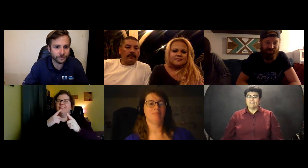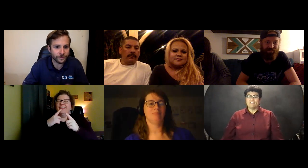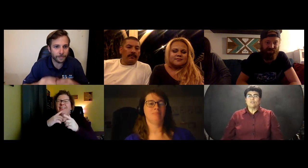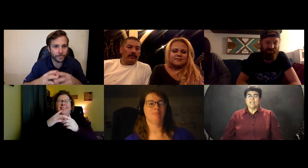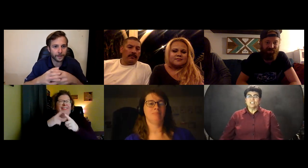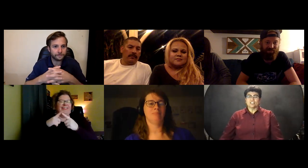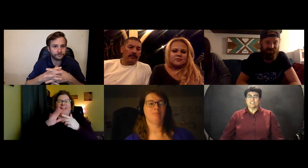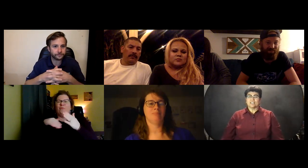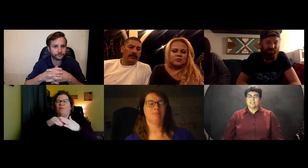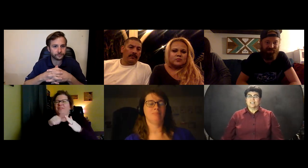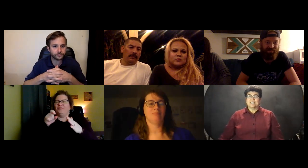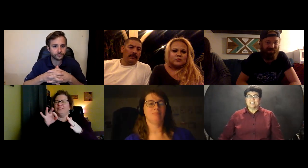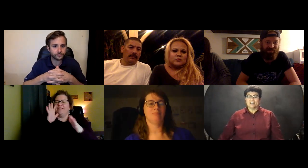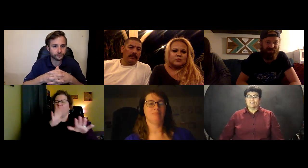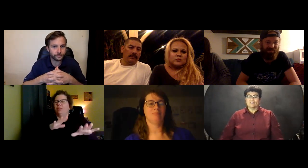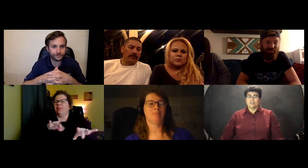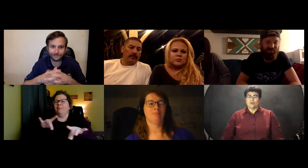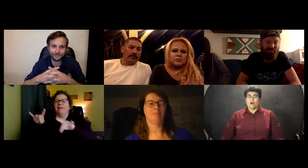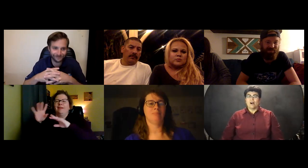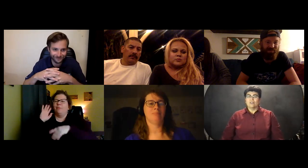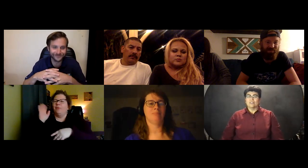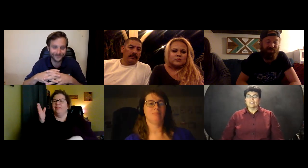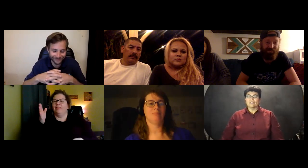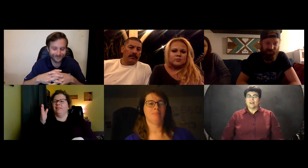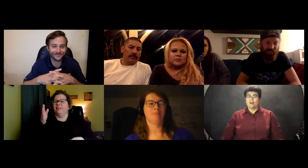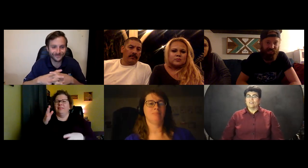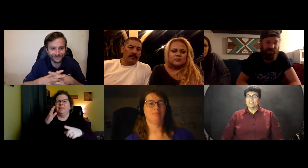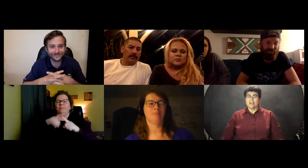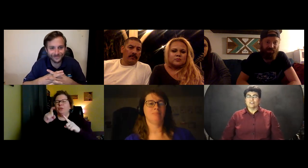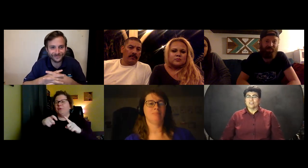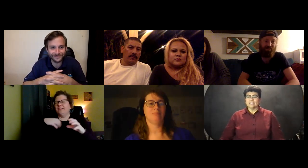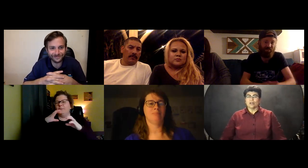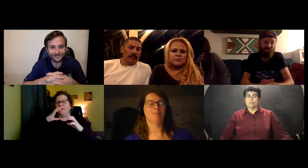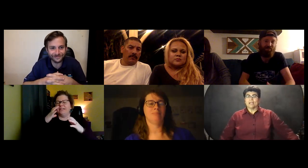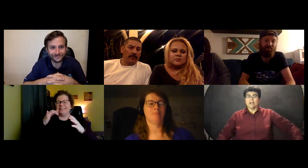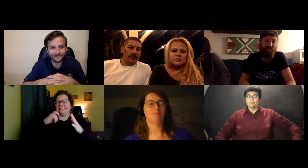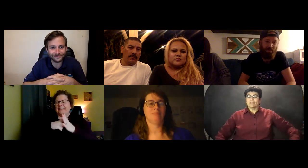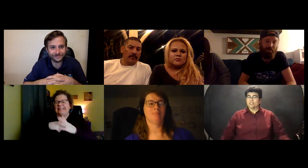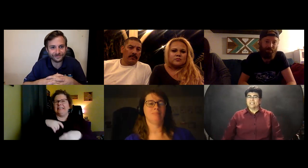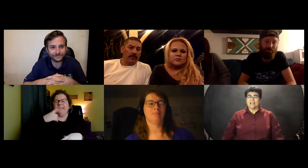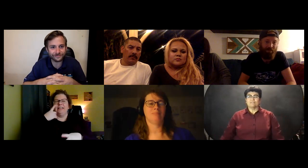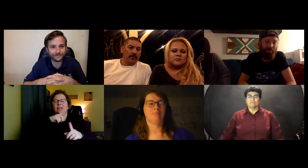foundation uh you know all the all the other things